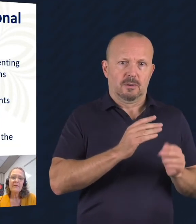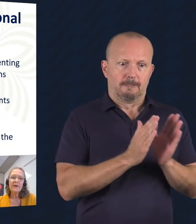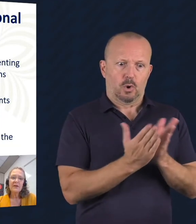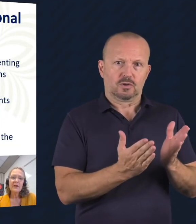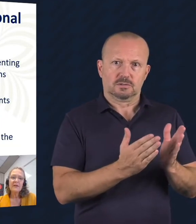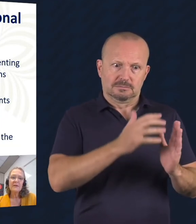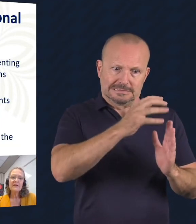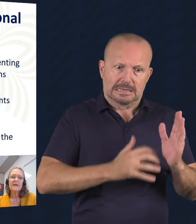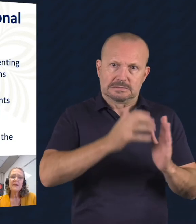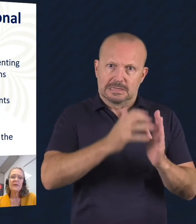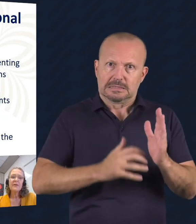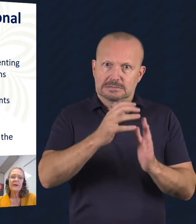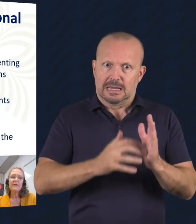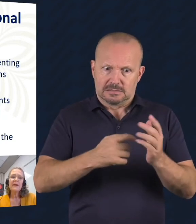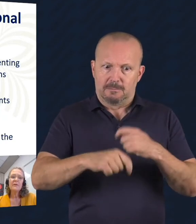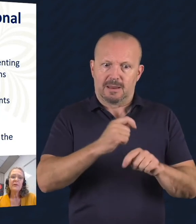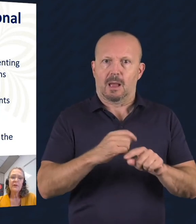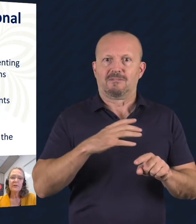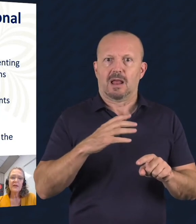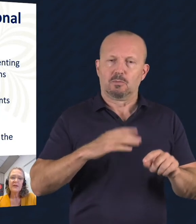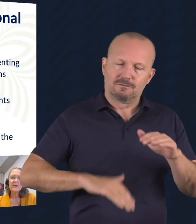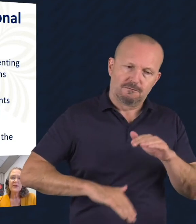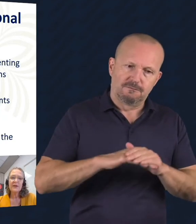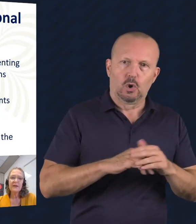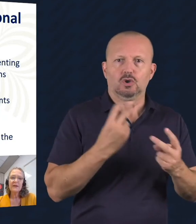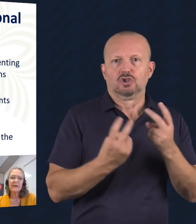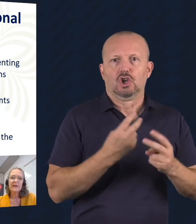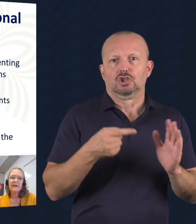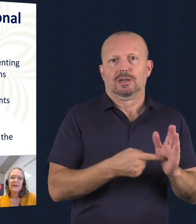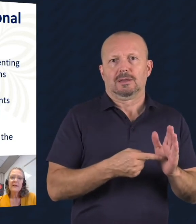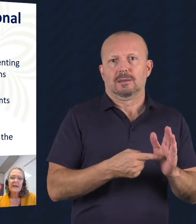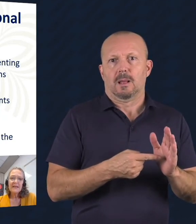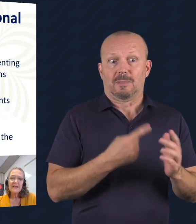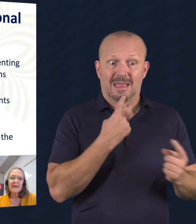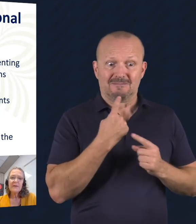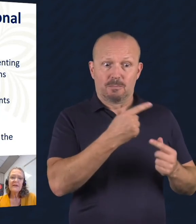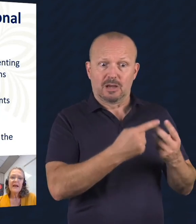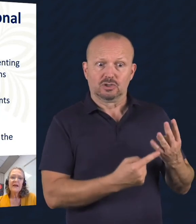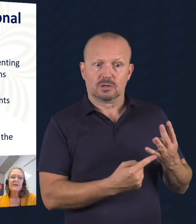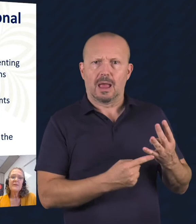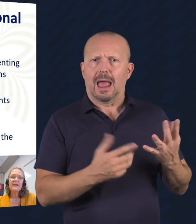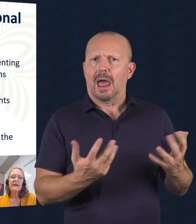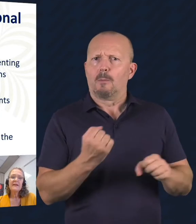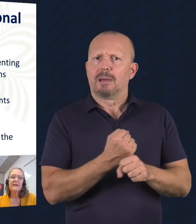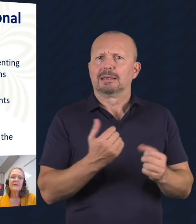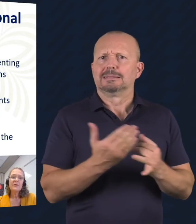items in today are being available for full-text searching. The next step is how to make that accessible